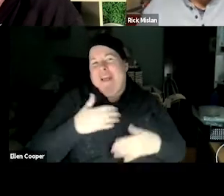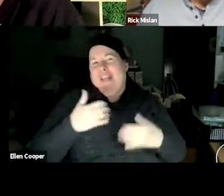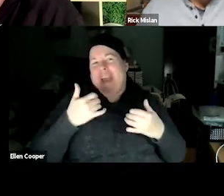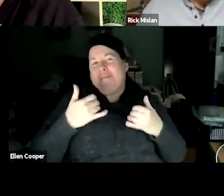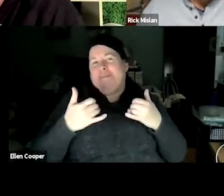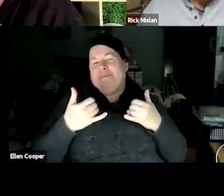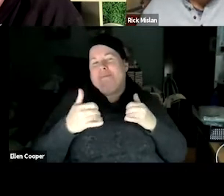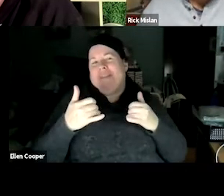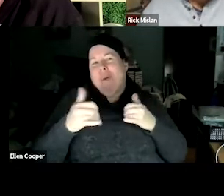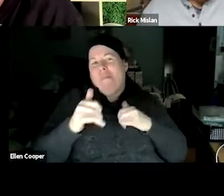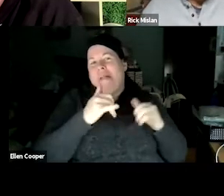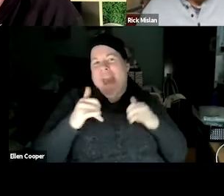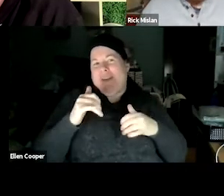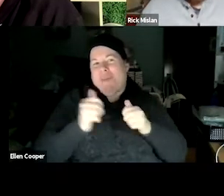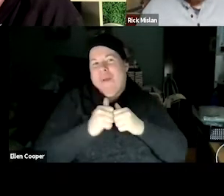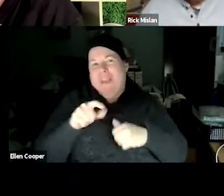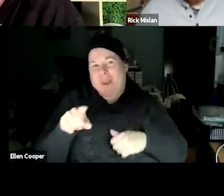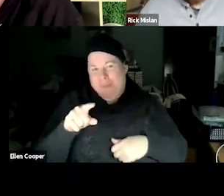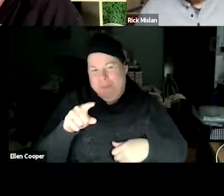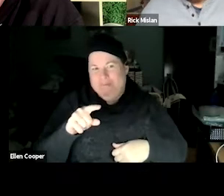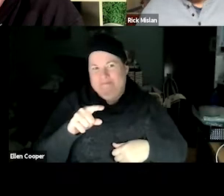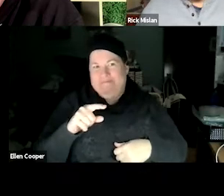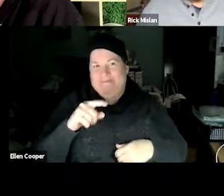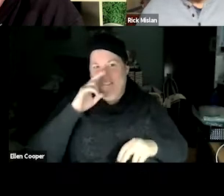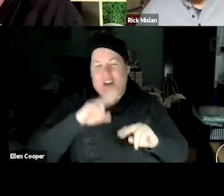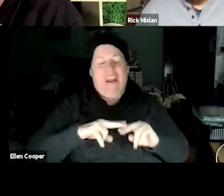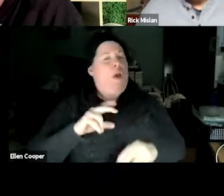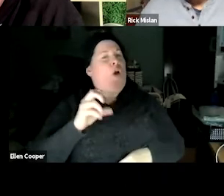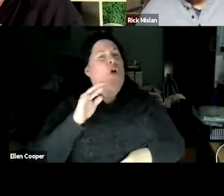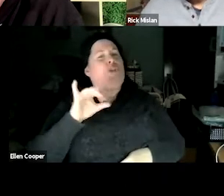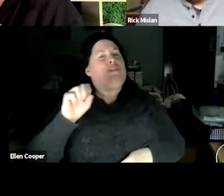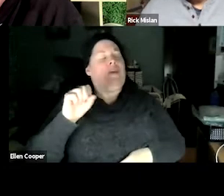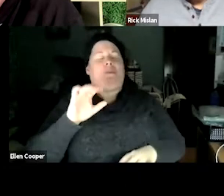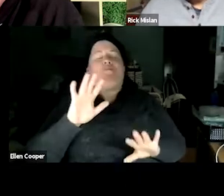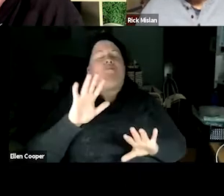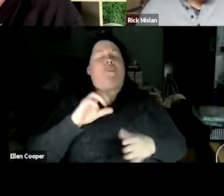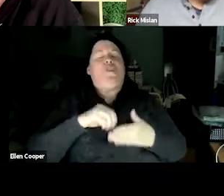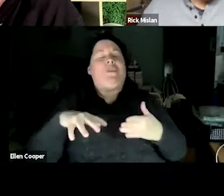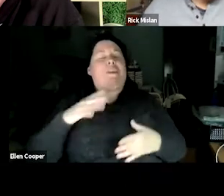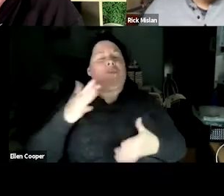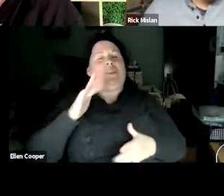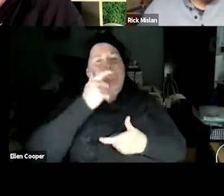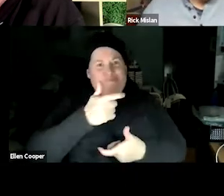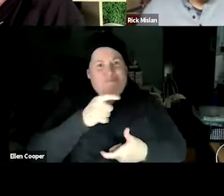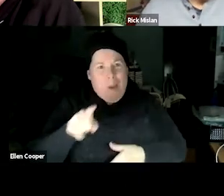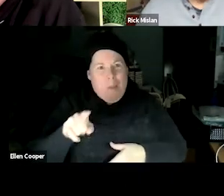just kind of having fun with it. I know the students have seen him and Rick Mislan: Several of the videos we've shared where you know they're hacking,